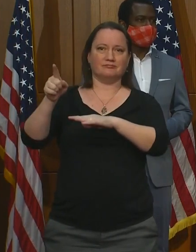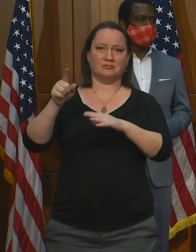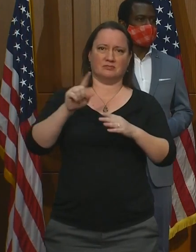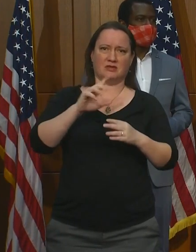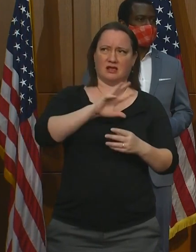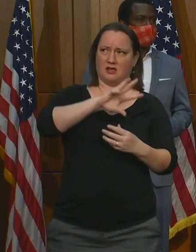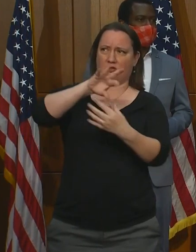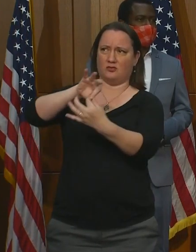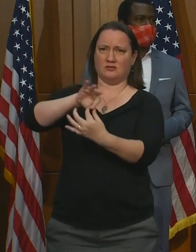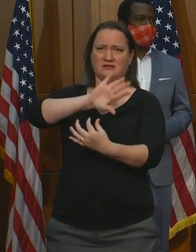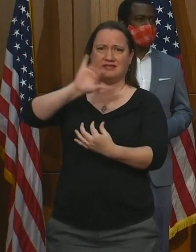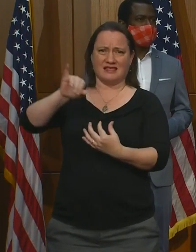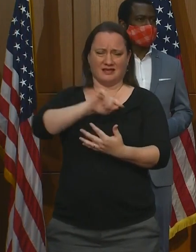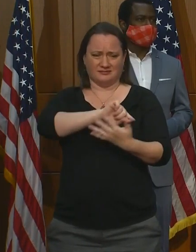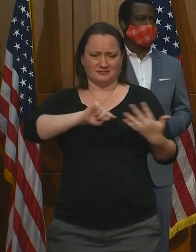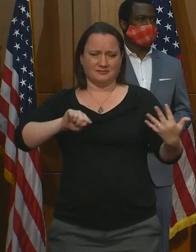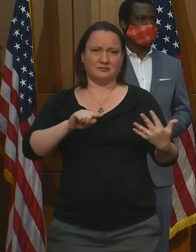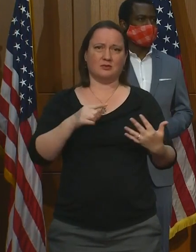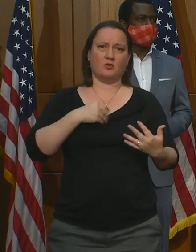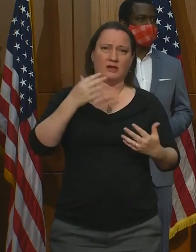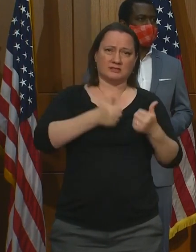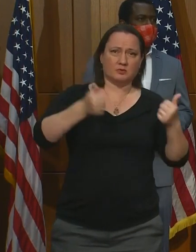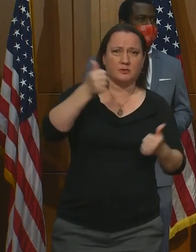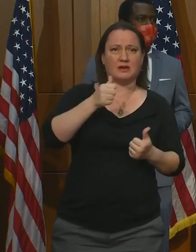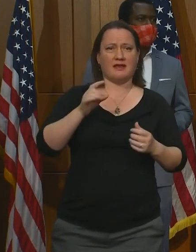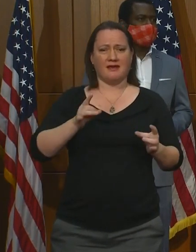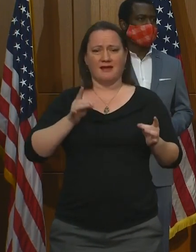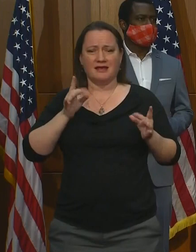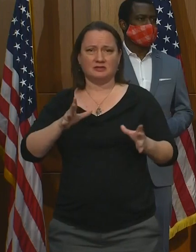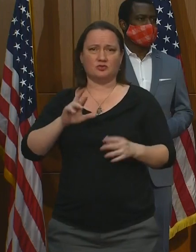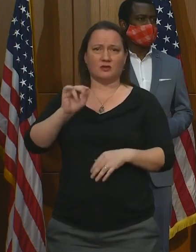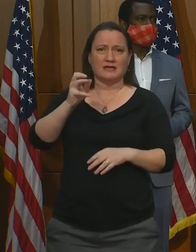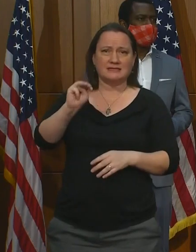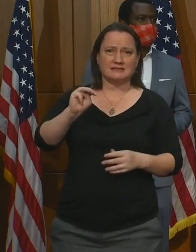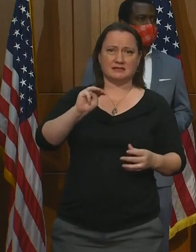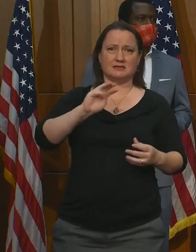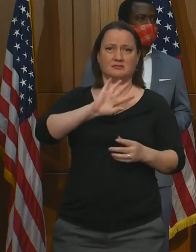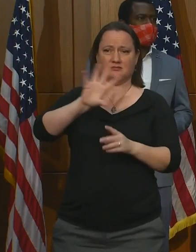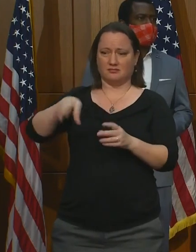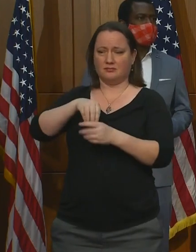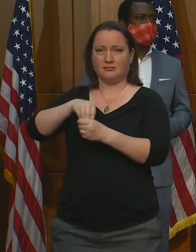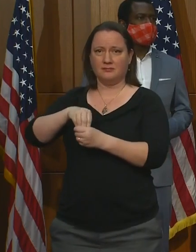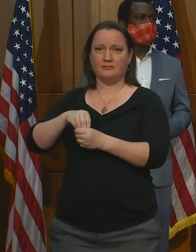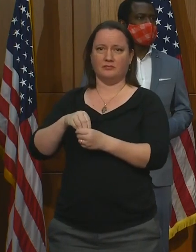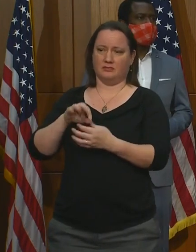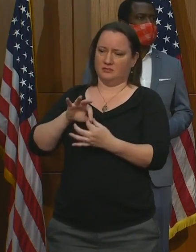HAVE CREATED AN IDOL OF WHITE SUPREMACY OF HATRED OF RACISM.